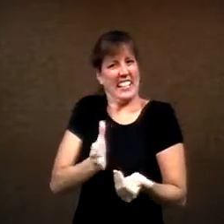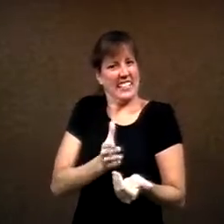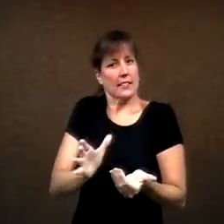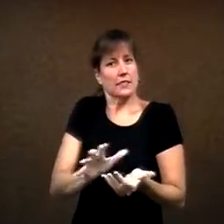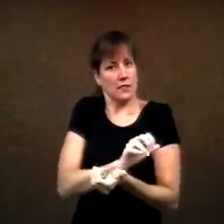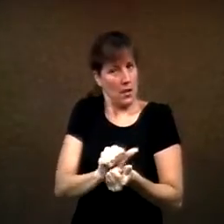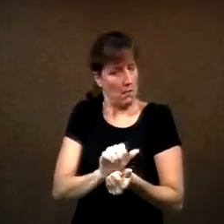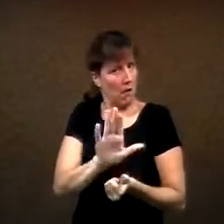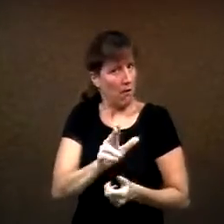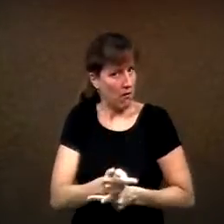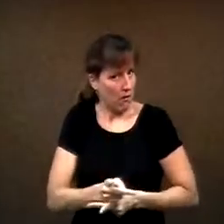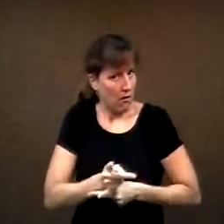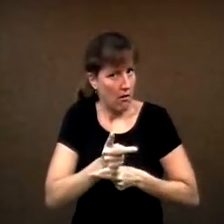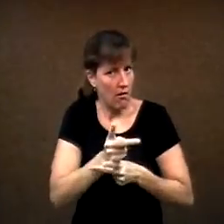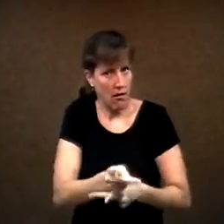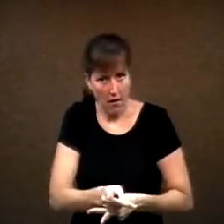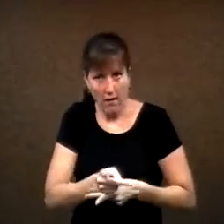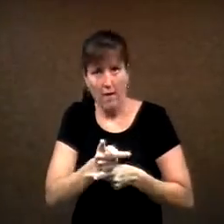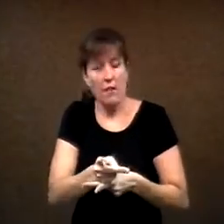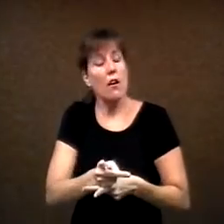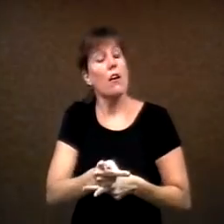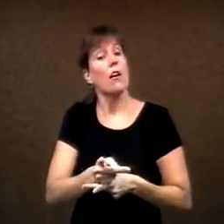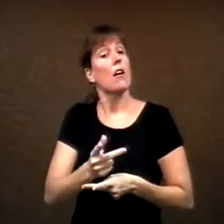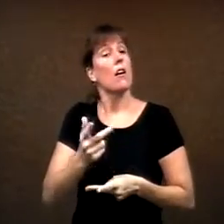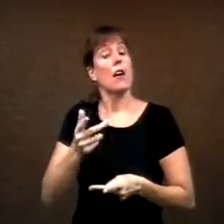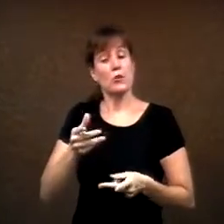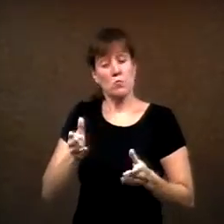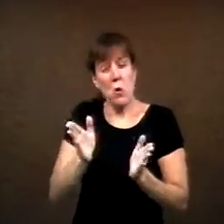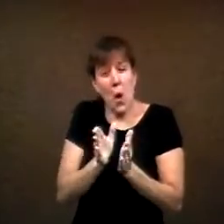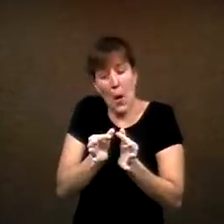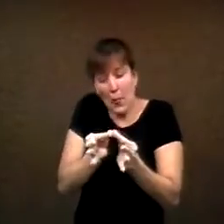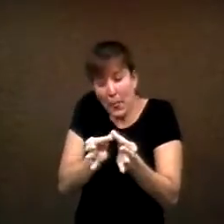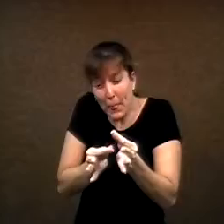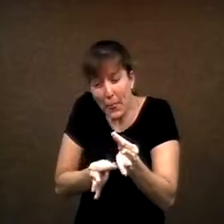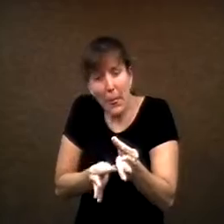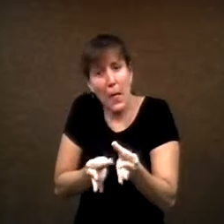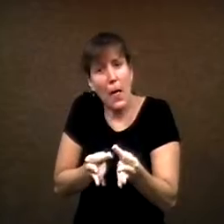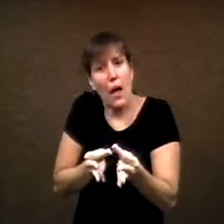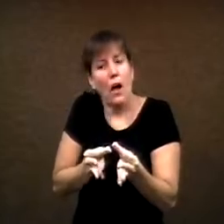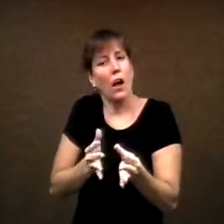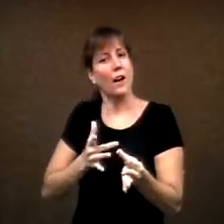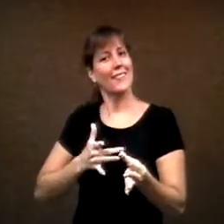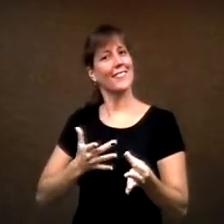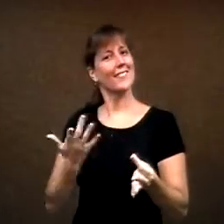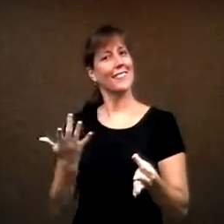what we do with them, but because they're so small and thin, they readily facilitate a process called